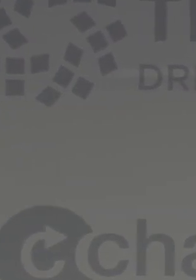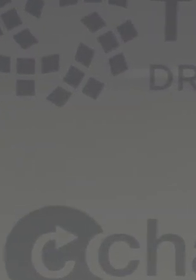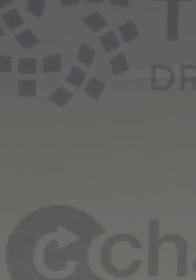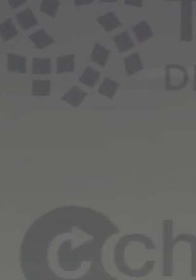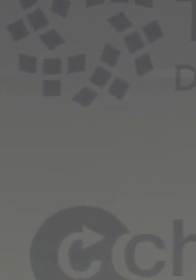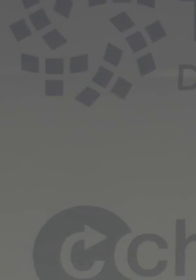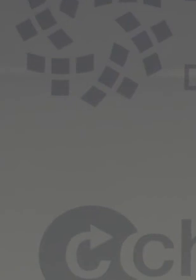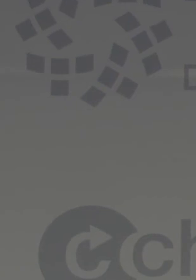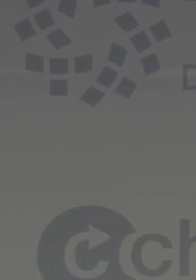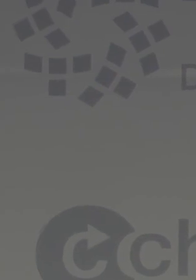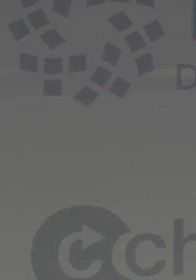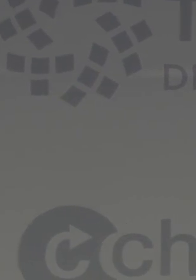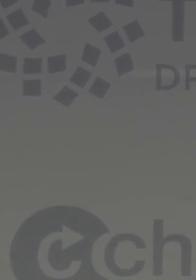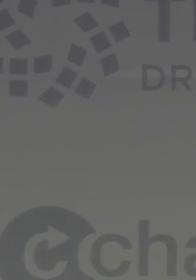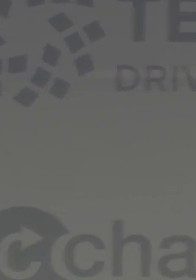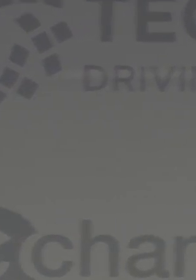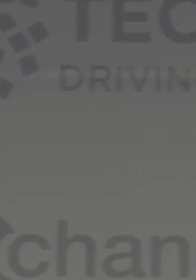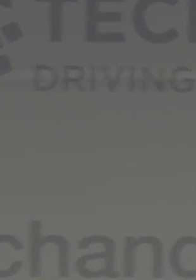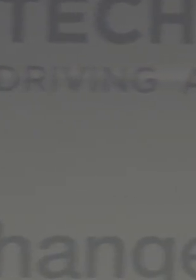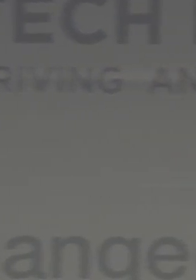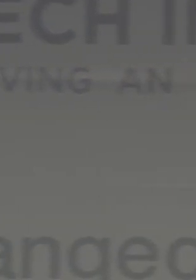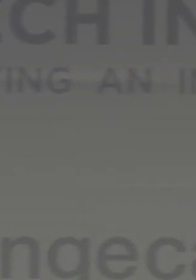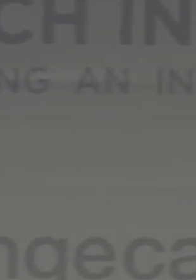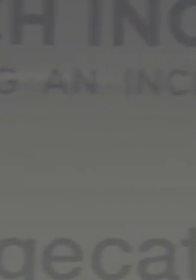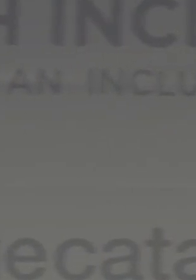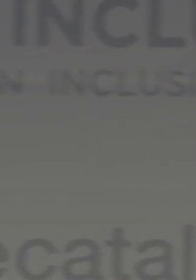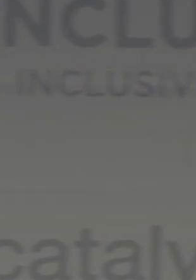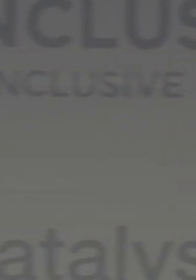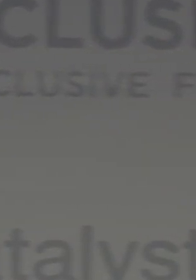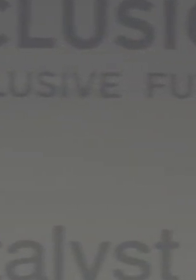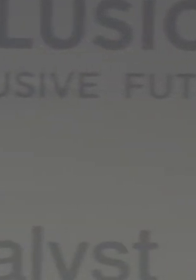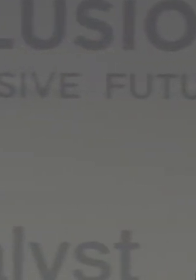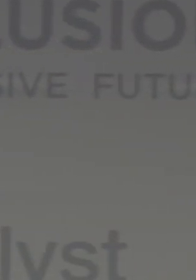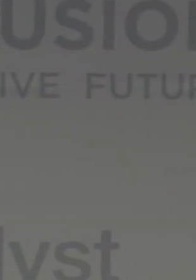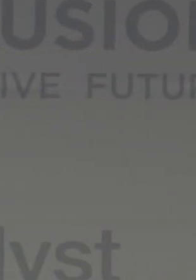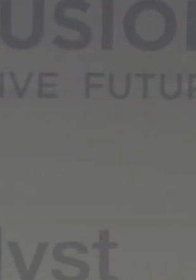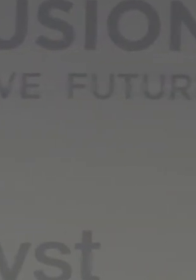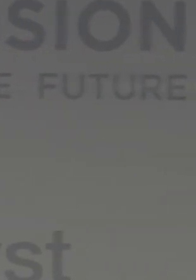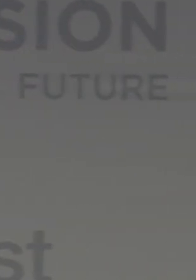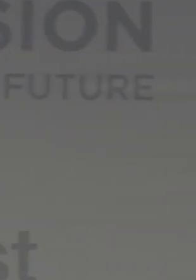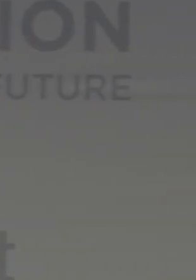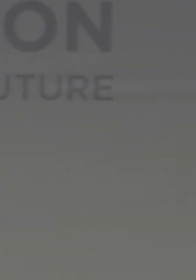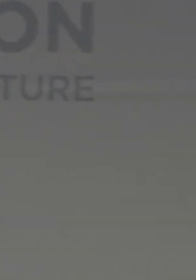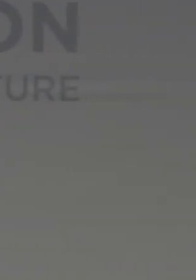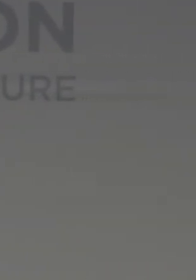you to work in so I'm hoping that my story inspires companies to think